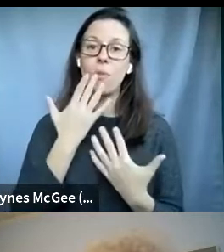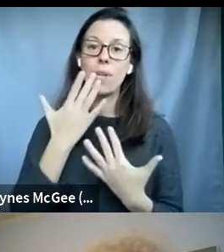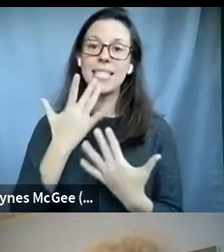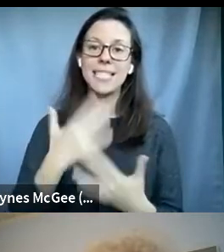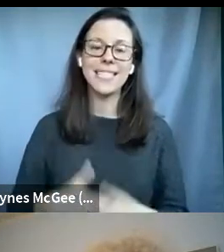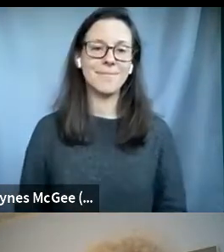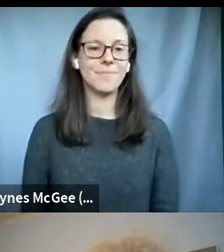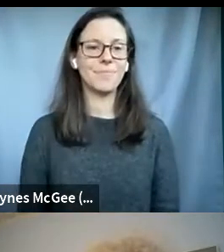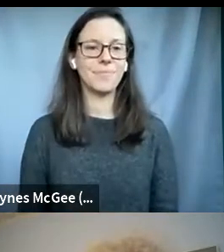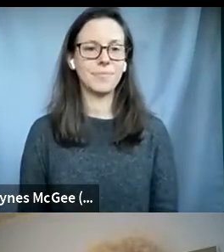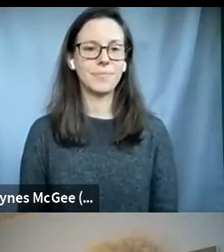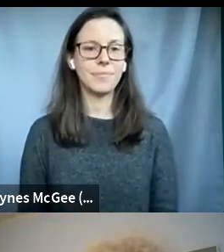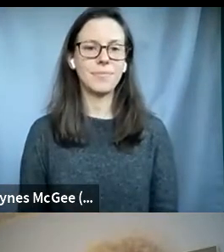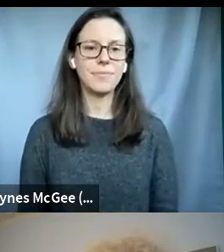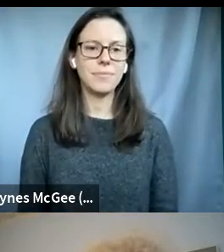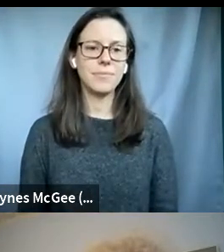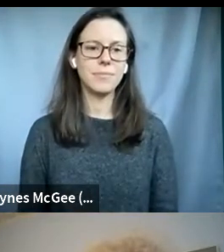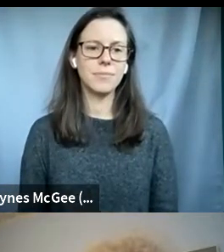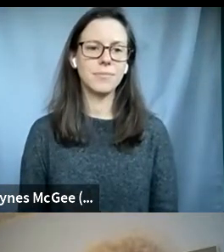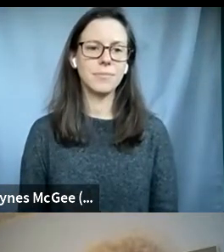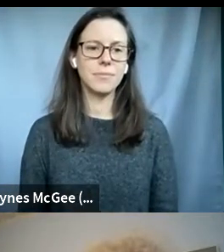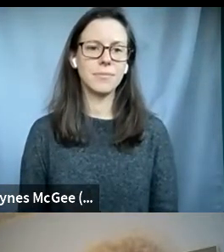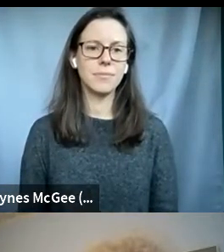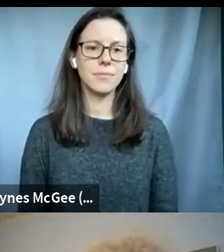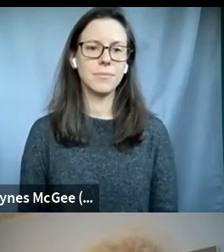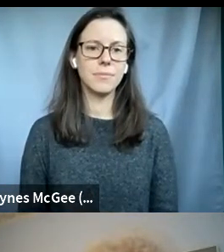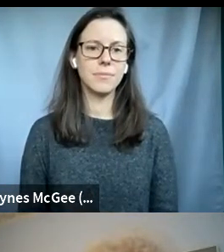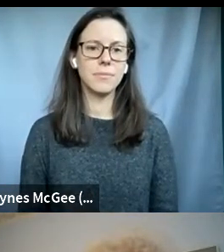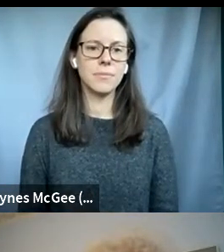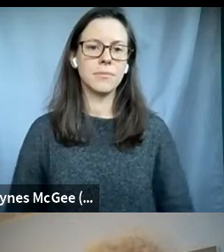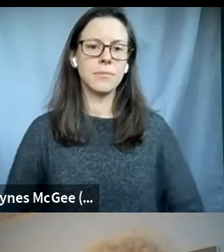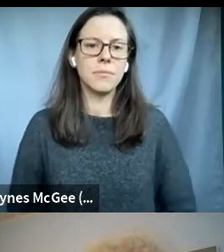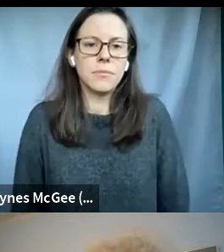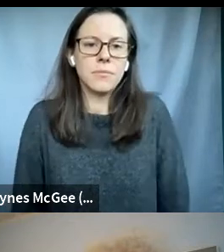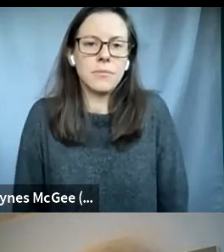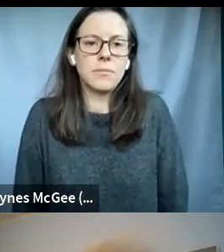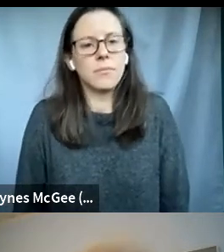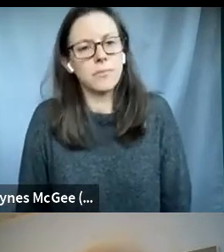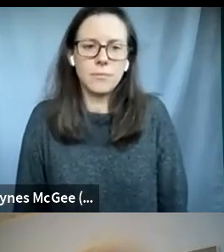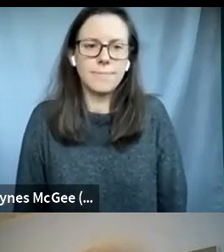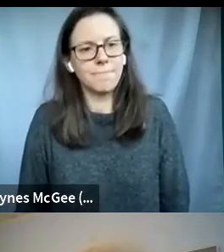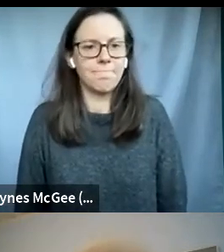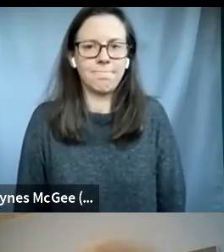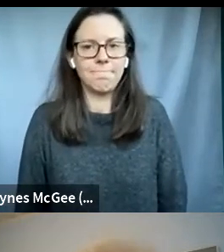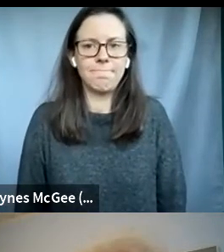And here it goes. Maybe, maybe not. Yep.